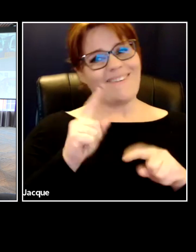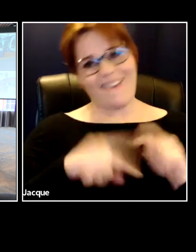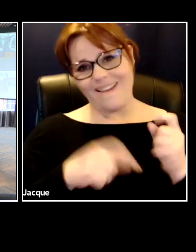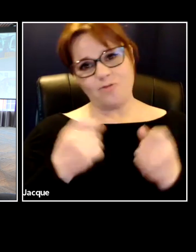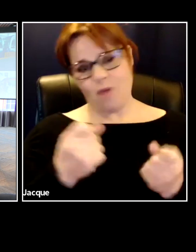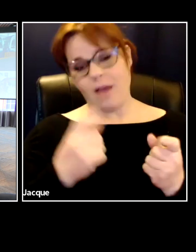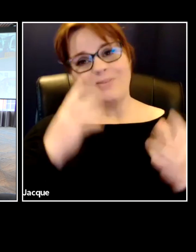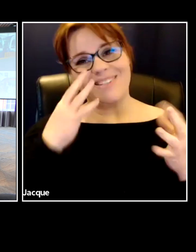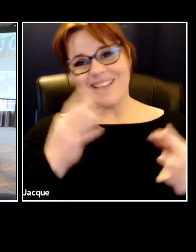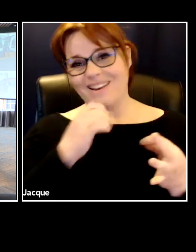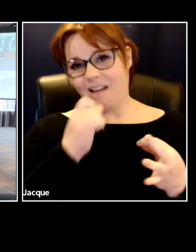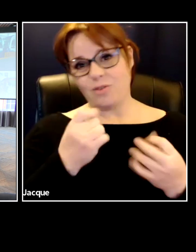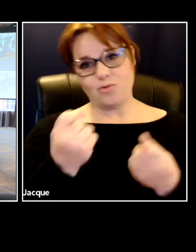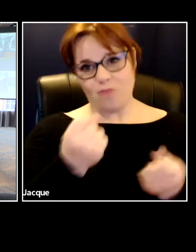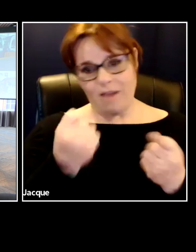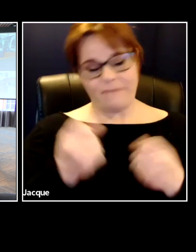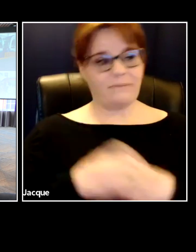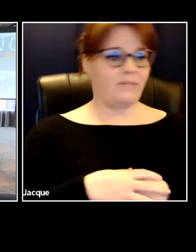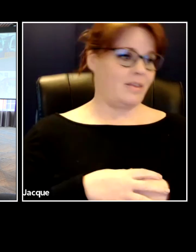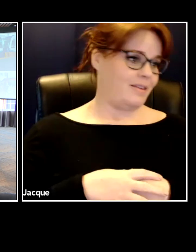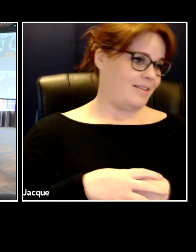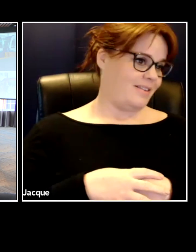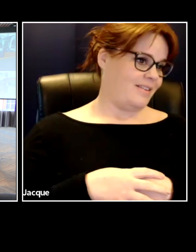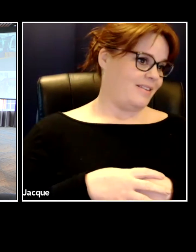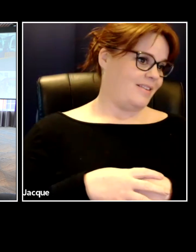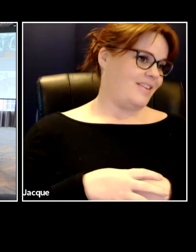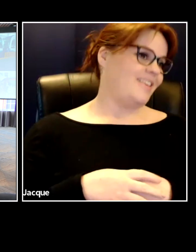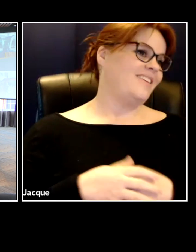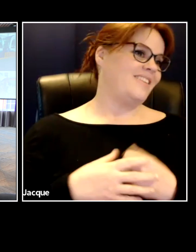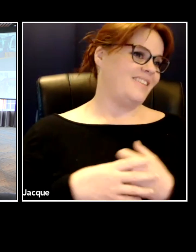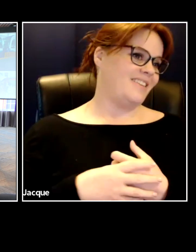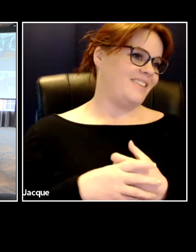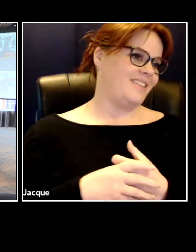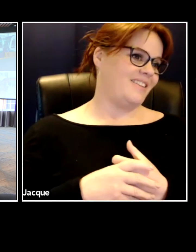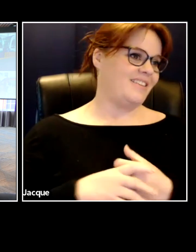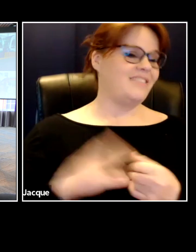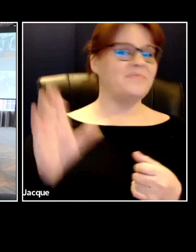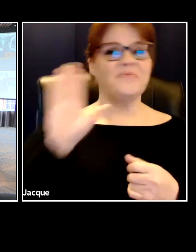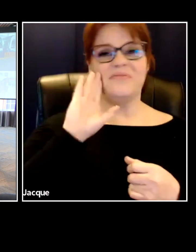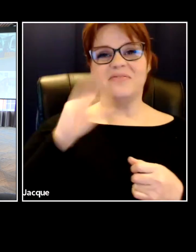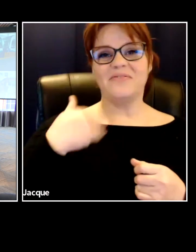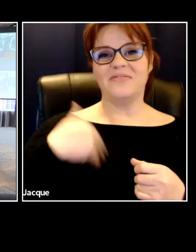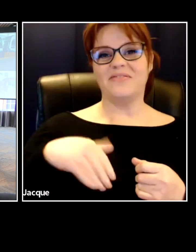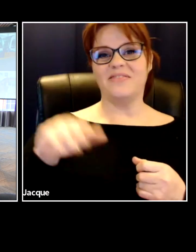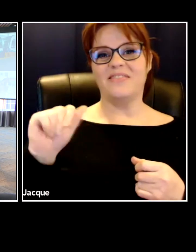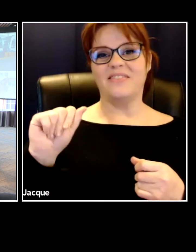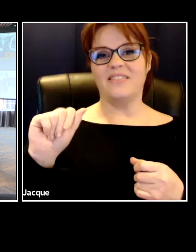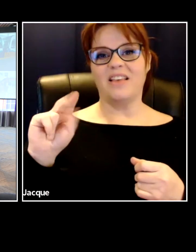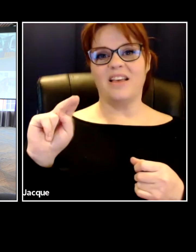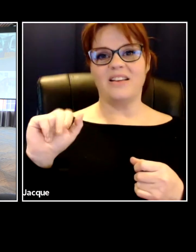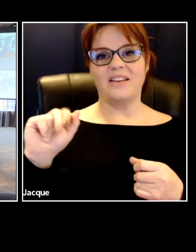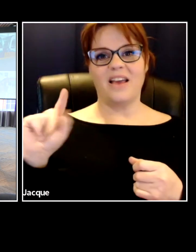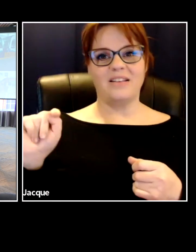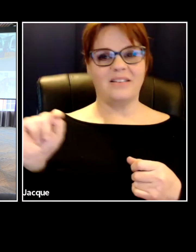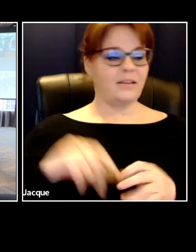not to drive? We've got a knot over here. Yes. Hi Anat from TCAT. I you know so much so so much of